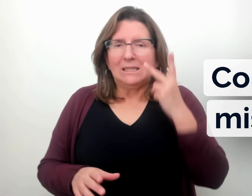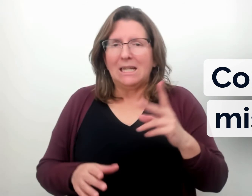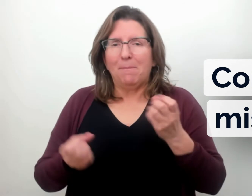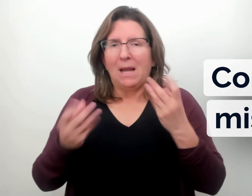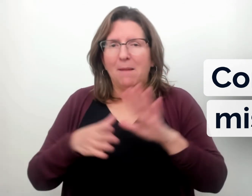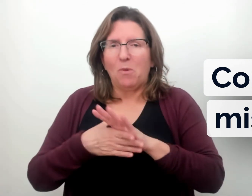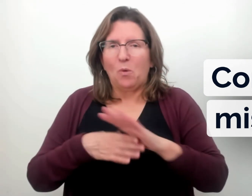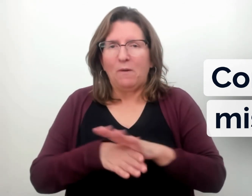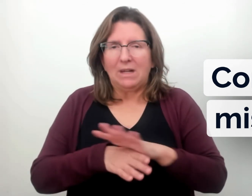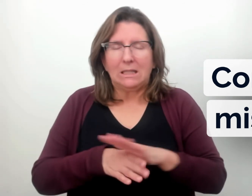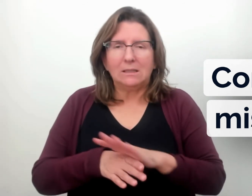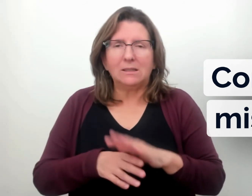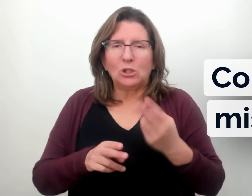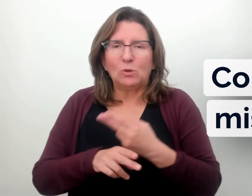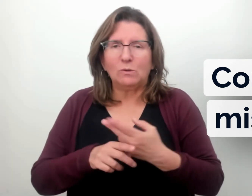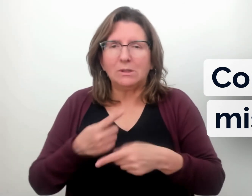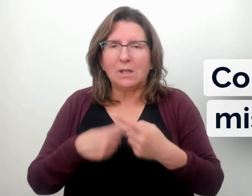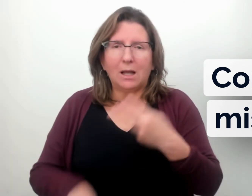In movies you'll see this sign . . .